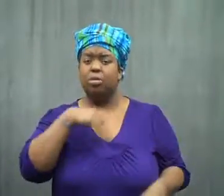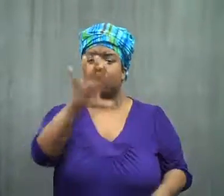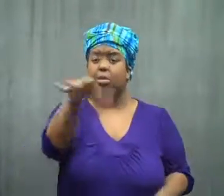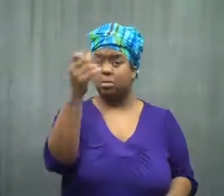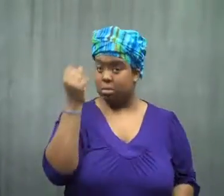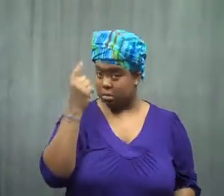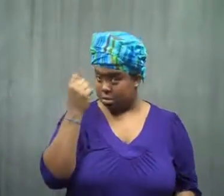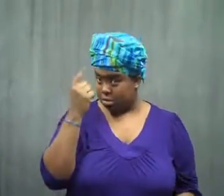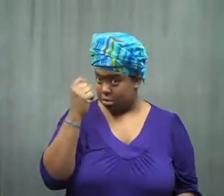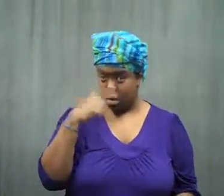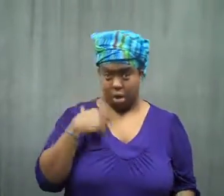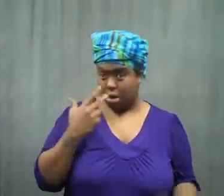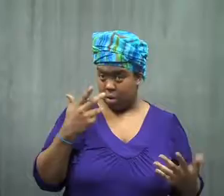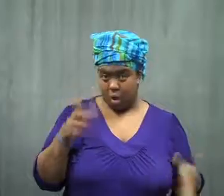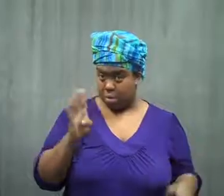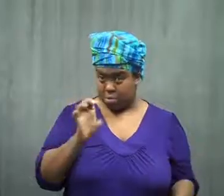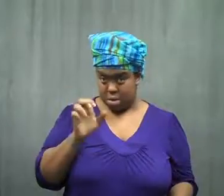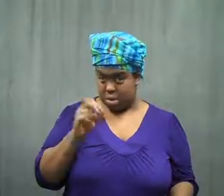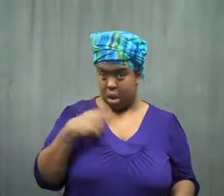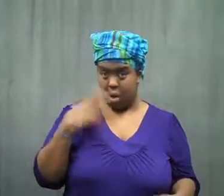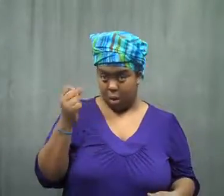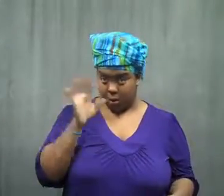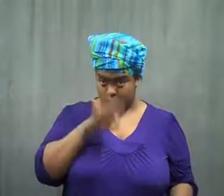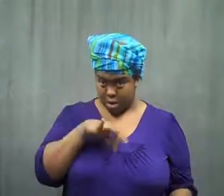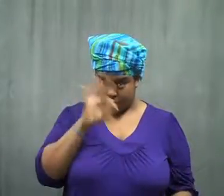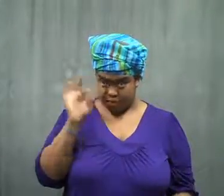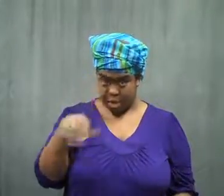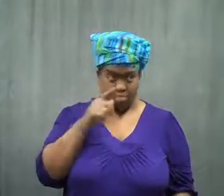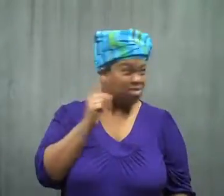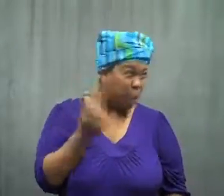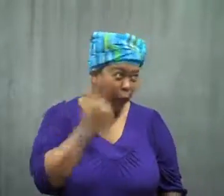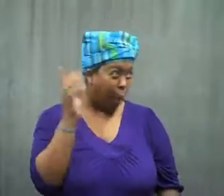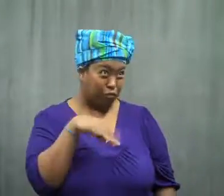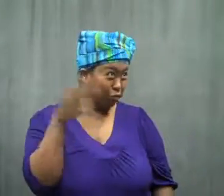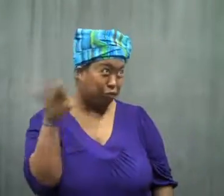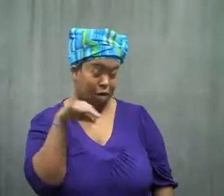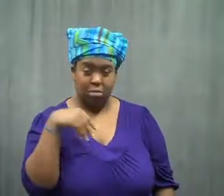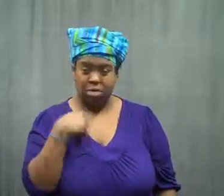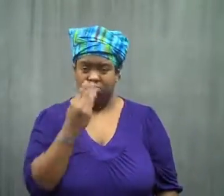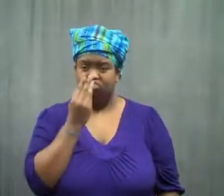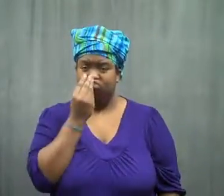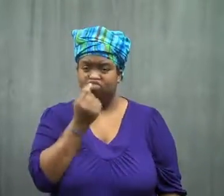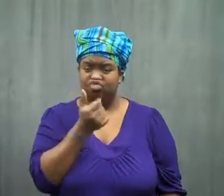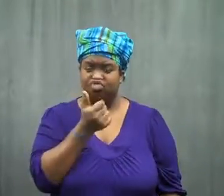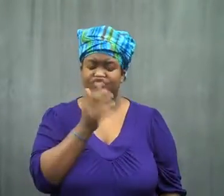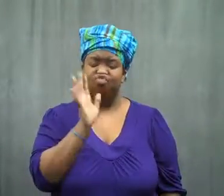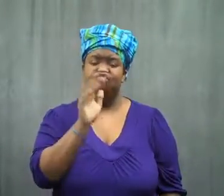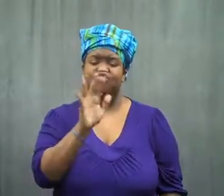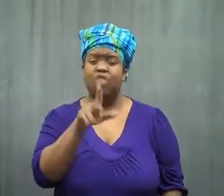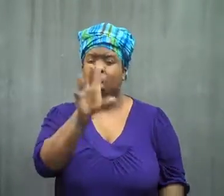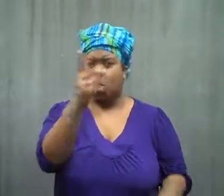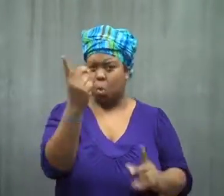Then I said, "Now understand, I don't want beans, I want french fries." My sister said, "You always get french fries!" I didn't care.